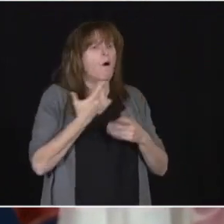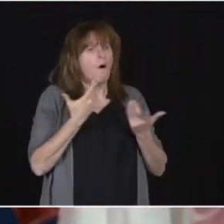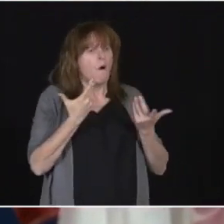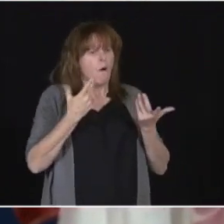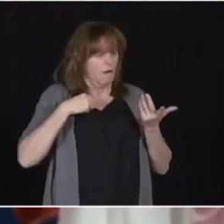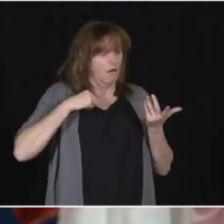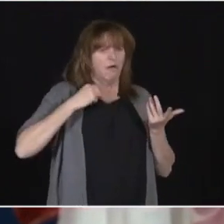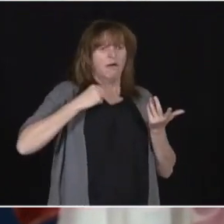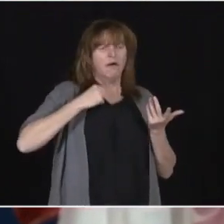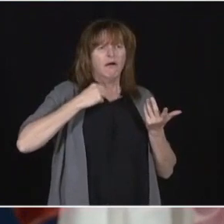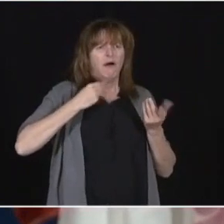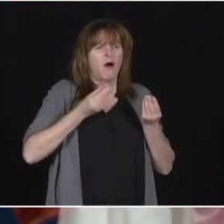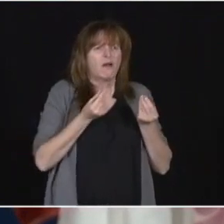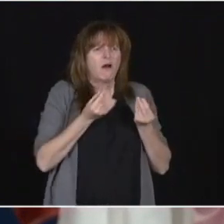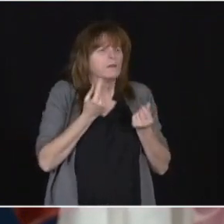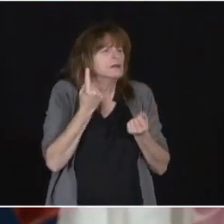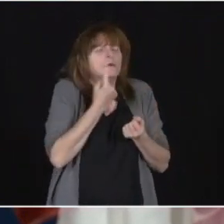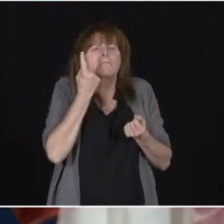And premier, I have a question